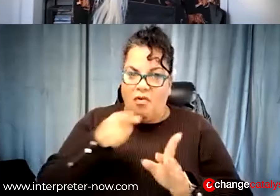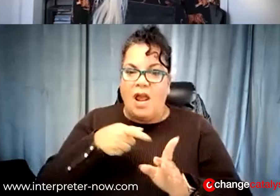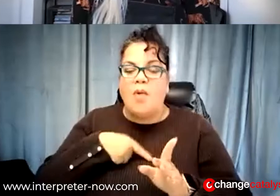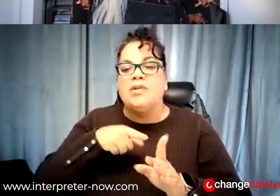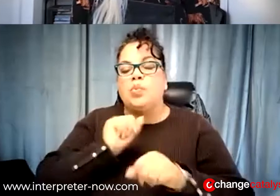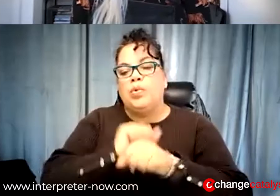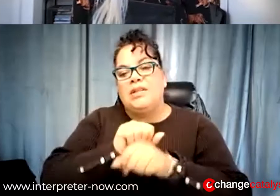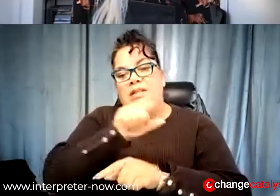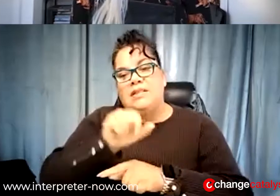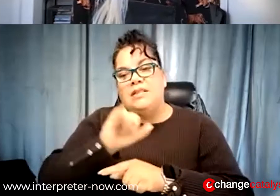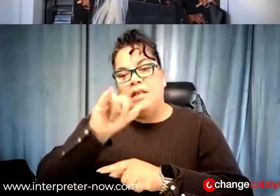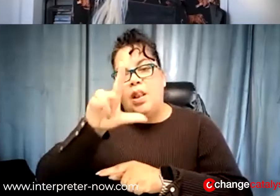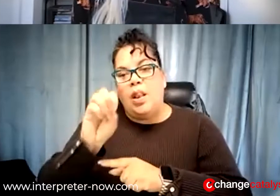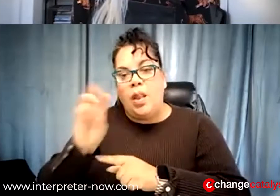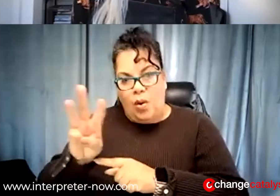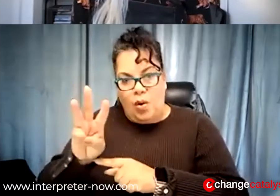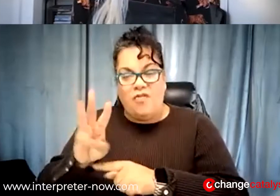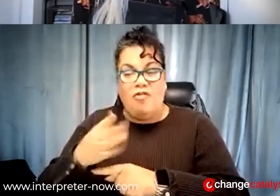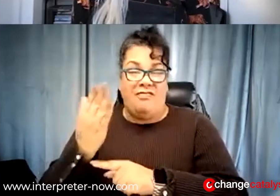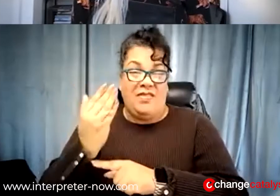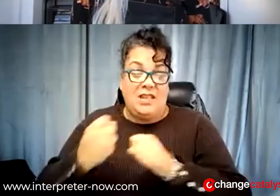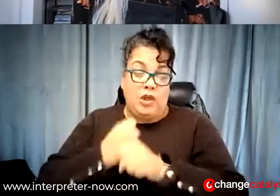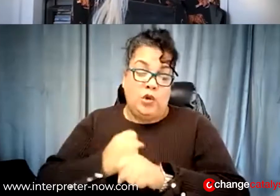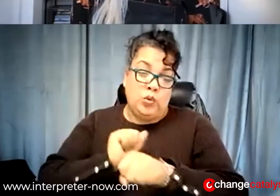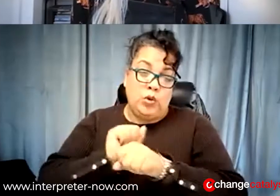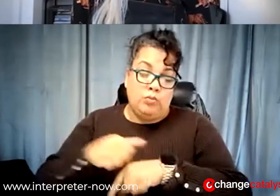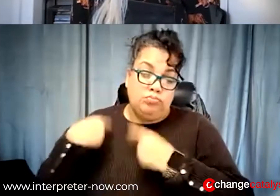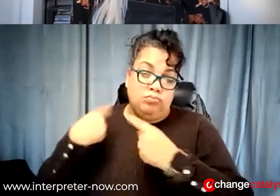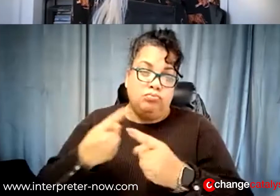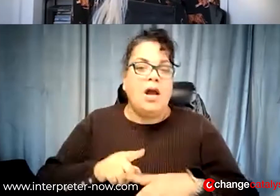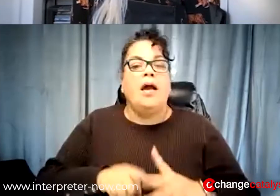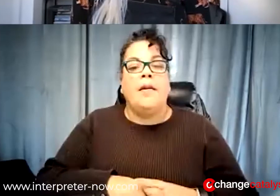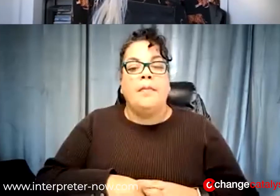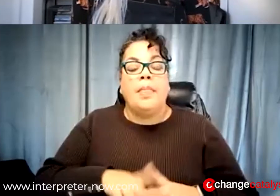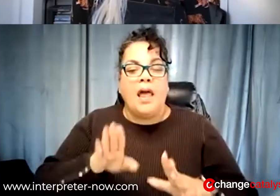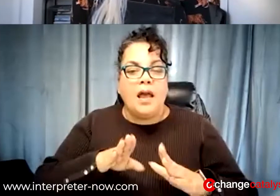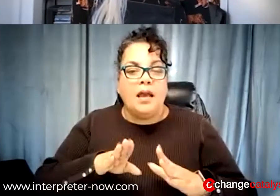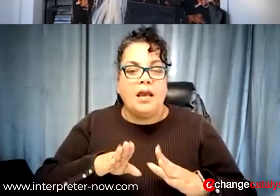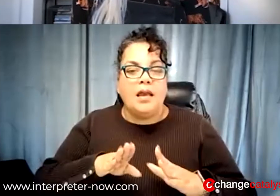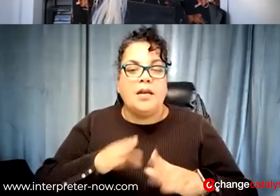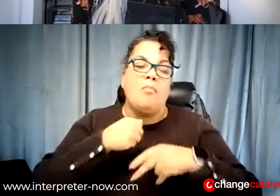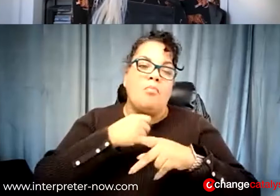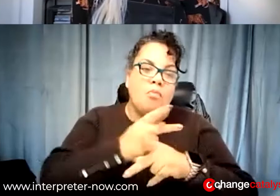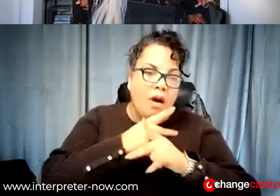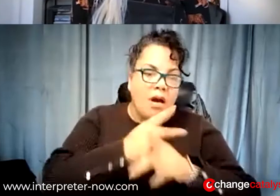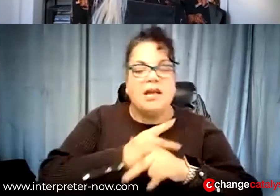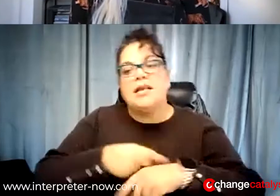I was one of the early employees there, through product management, to be vice president of